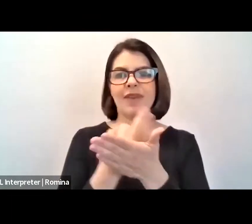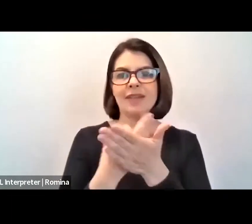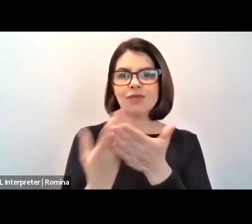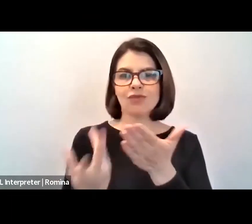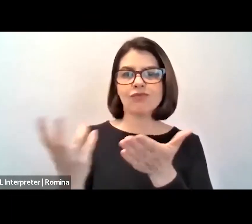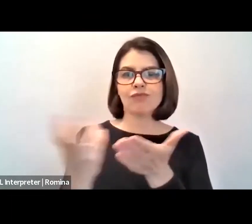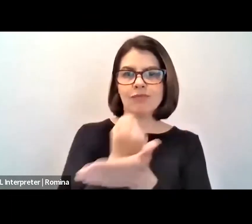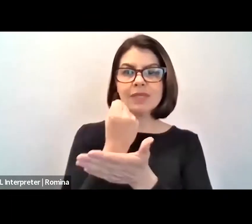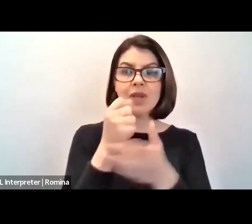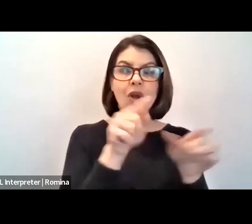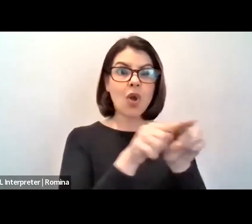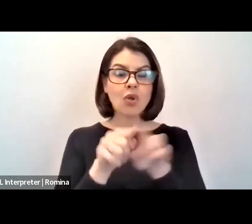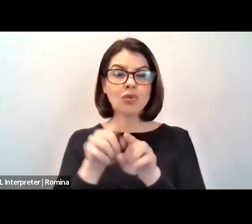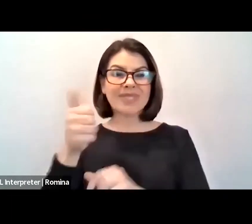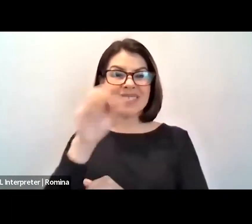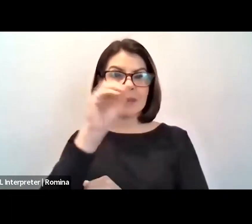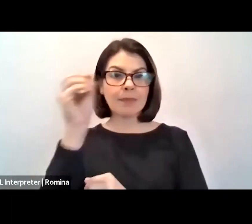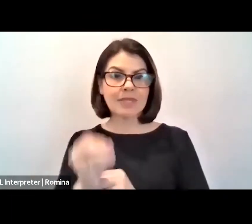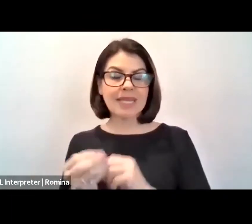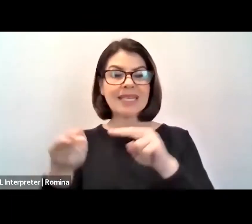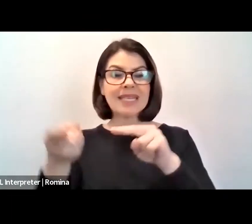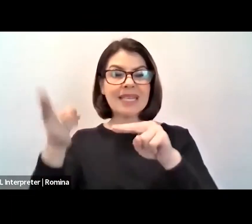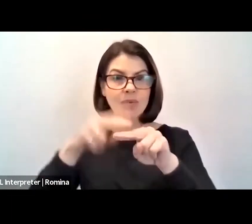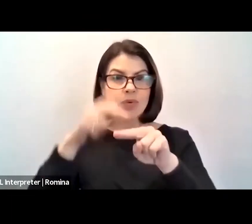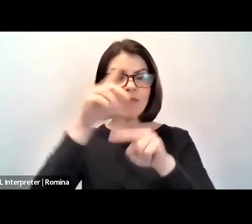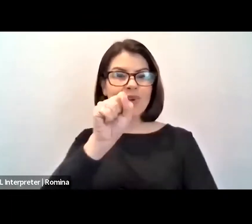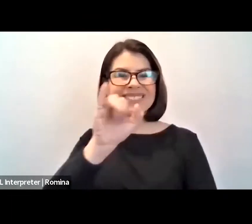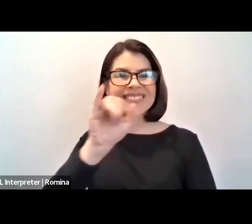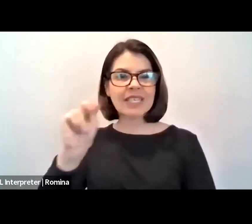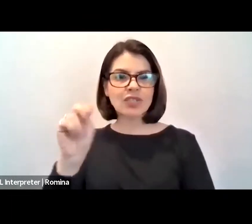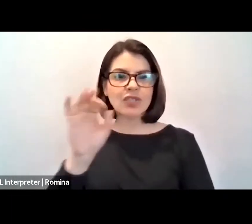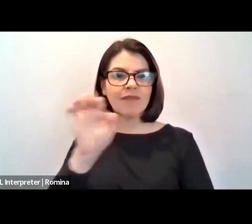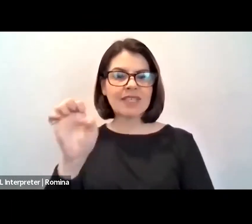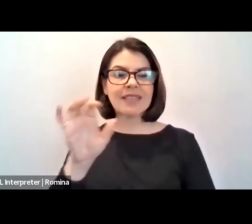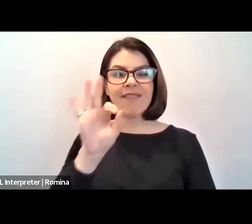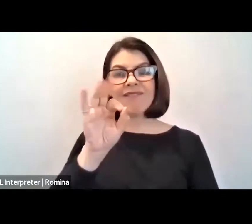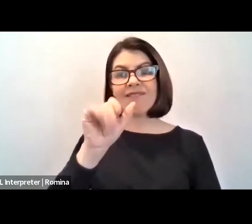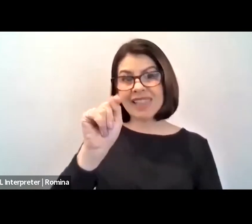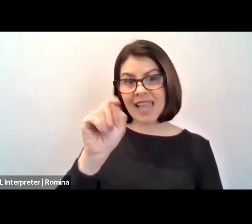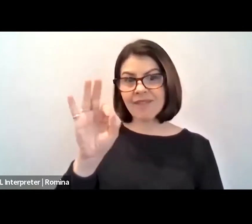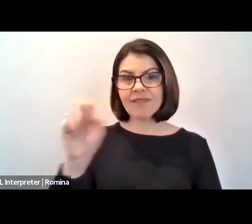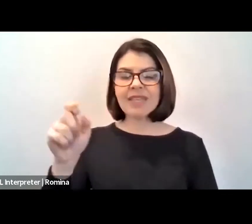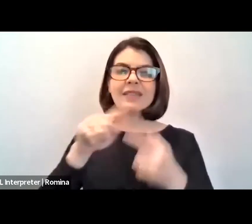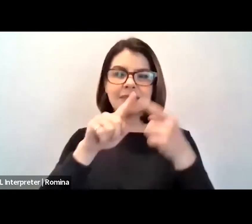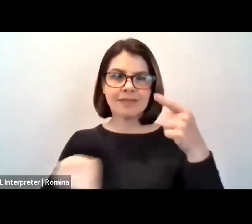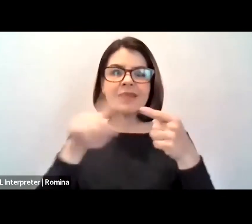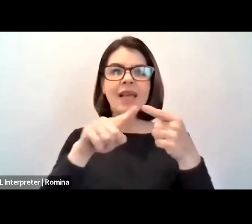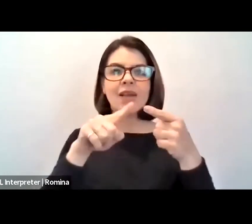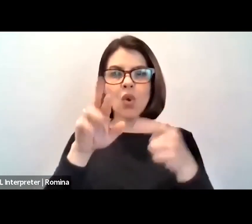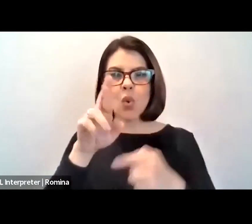Also, a 10% increase in session fees, flat fee, and per cycle rates across most digital